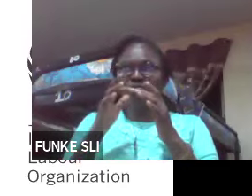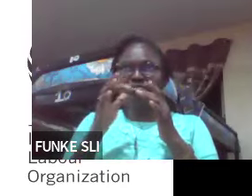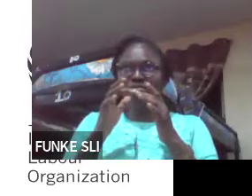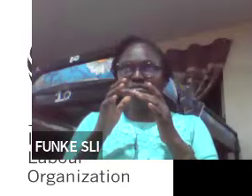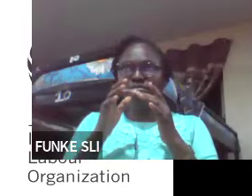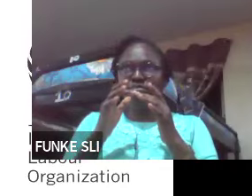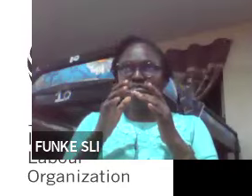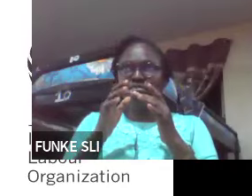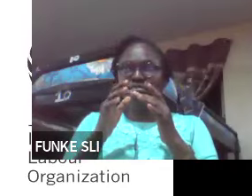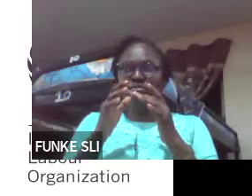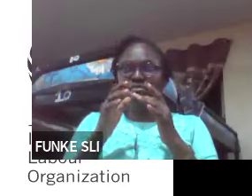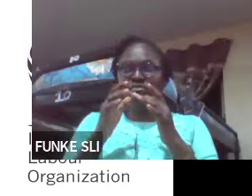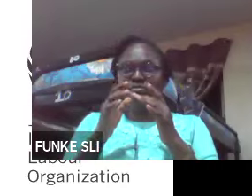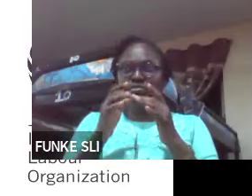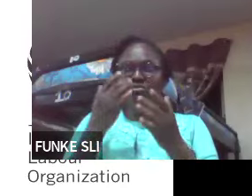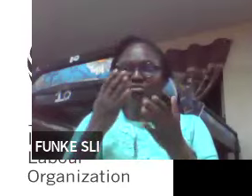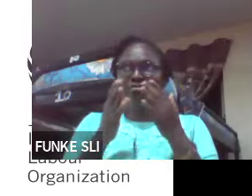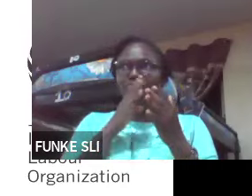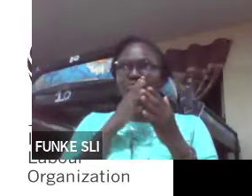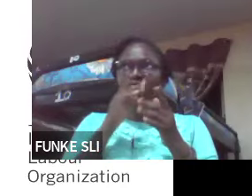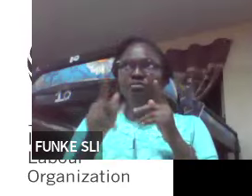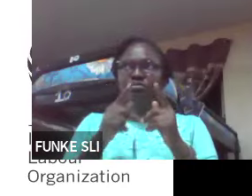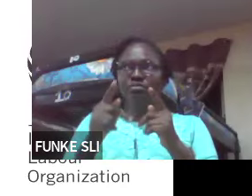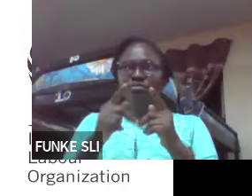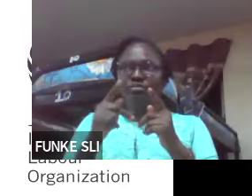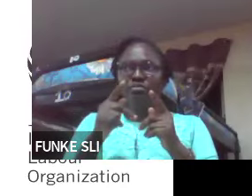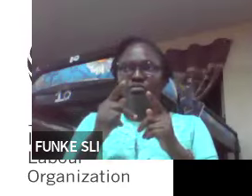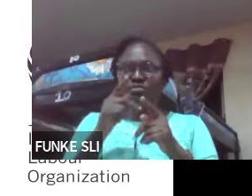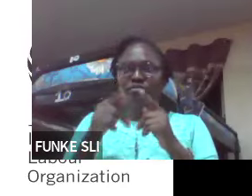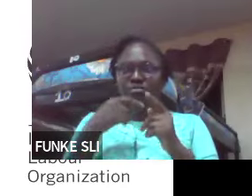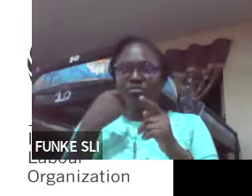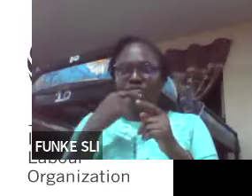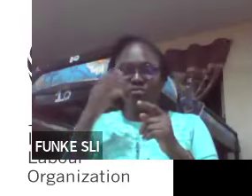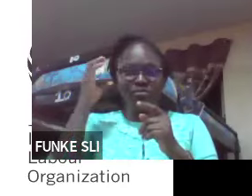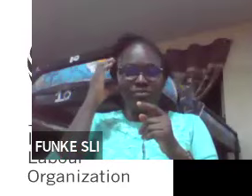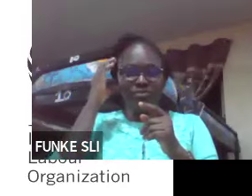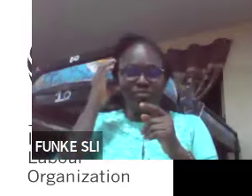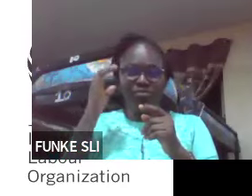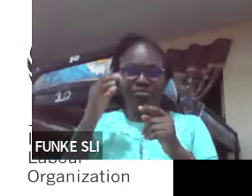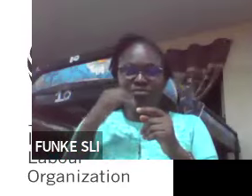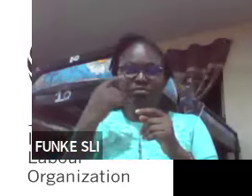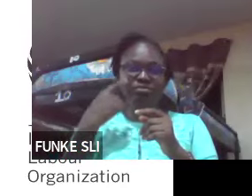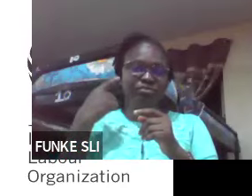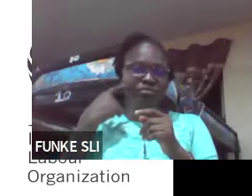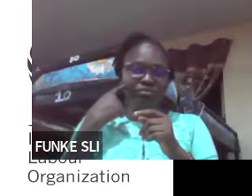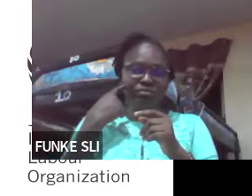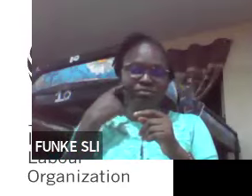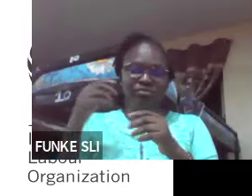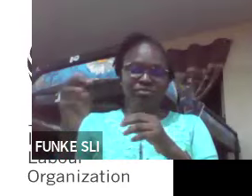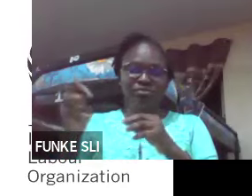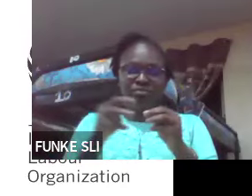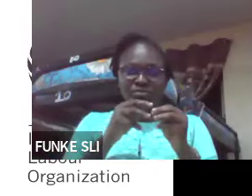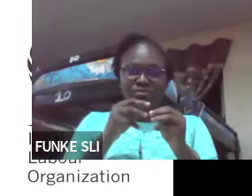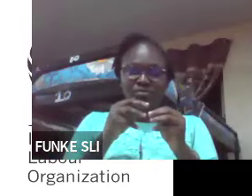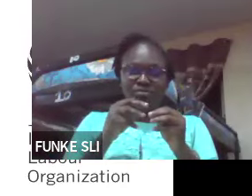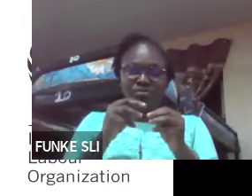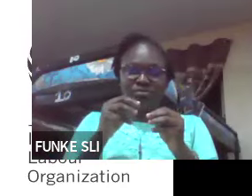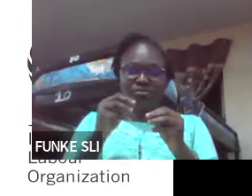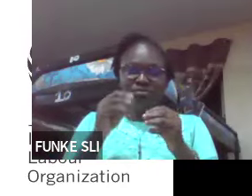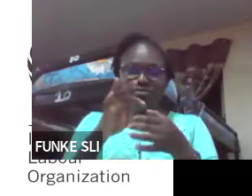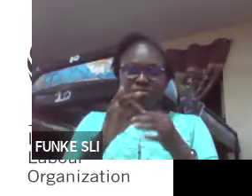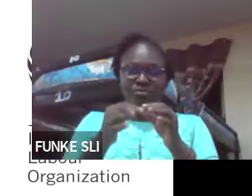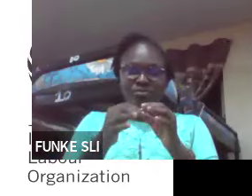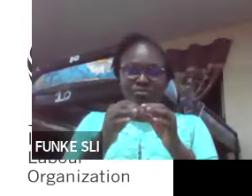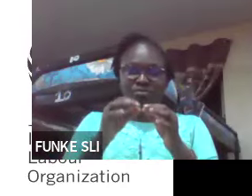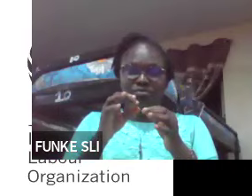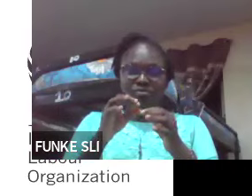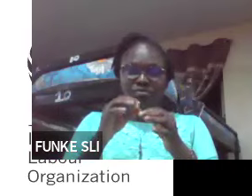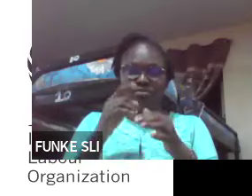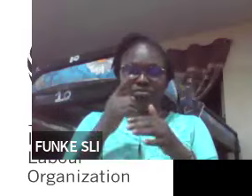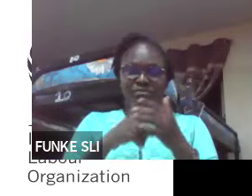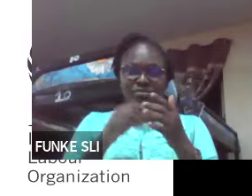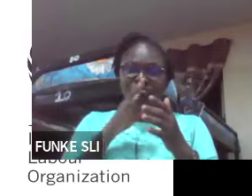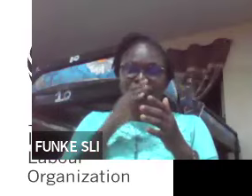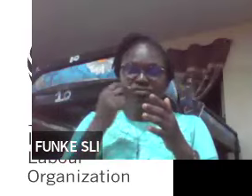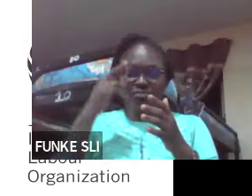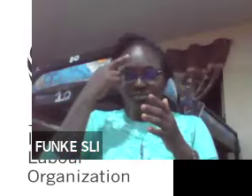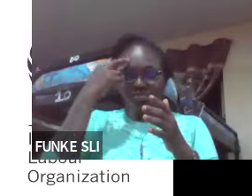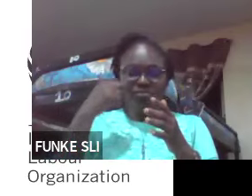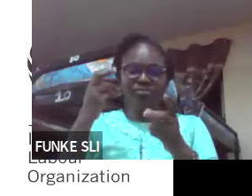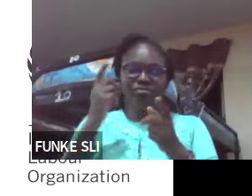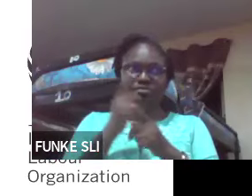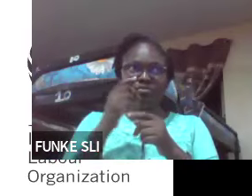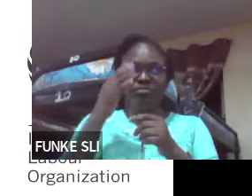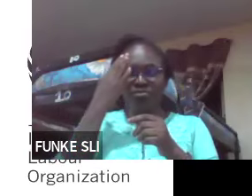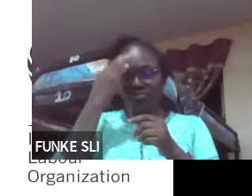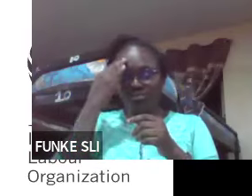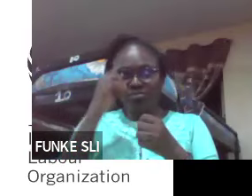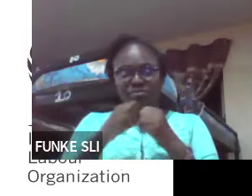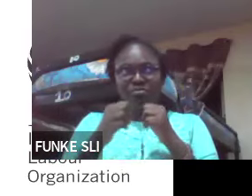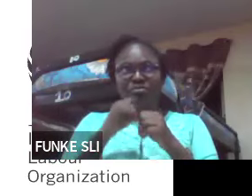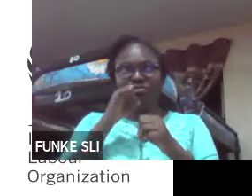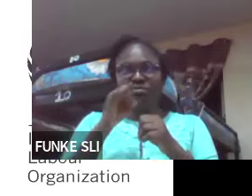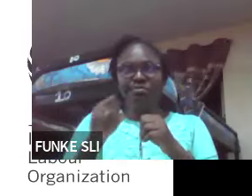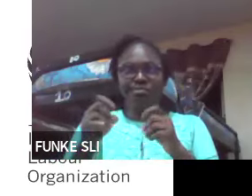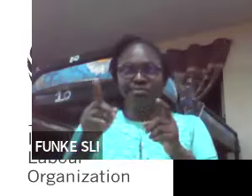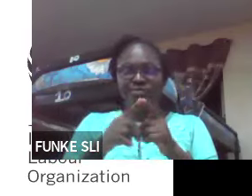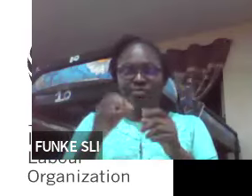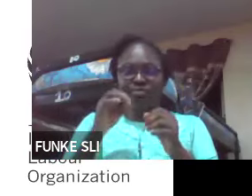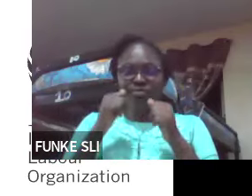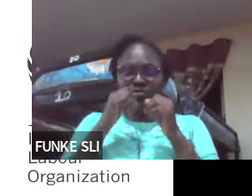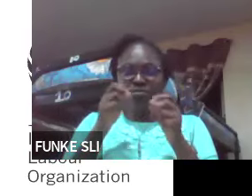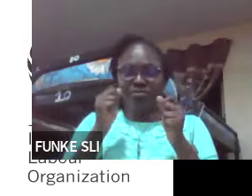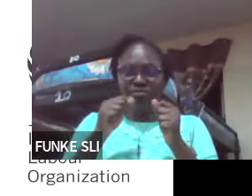Ima Chima: There could also be people who I mean, the ones who are hearing, who are deaf would most likely see the link. But whatever be the reason, we just need to know what the issues are. So if blessing can call them